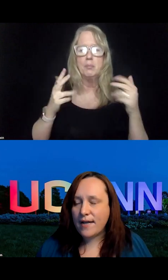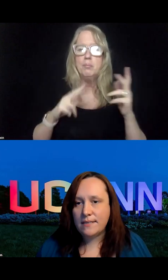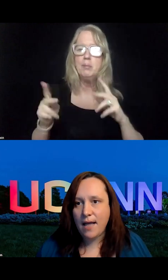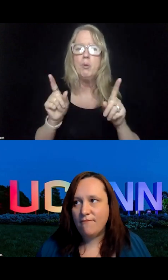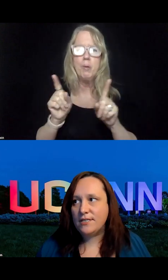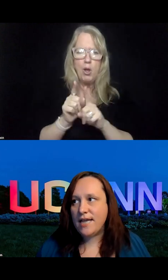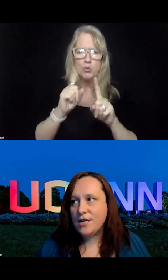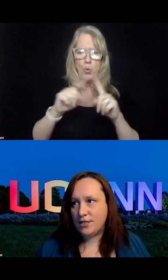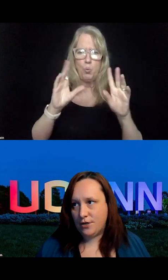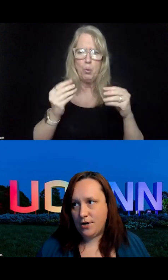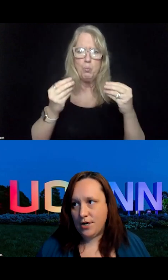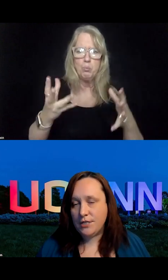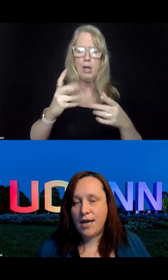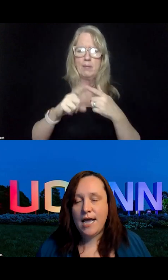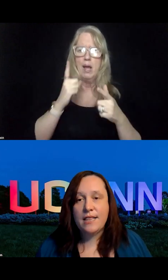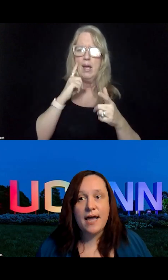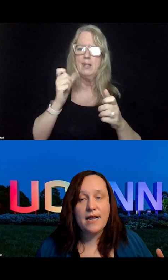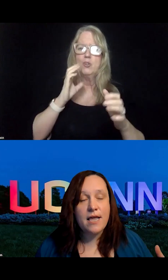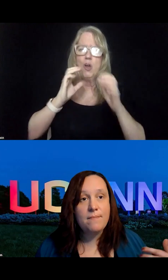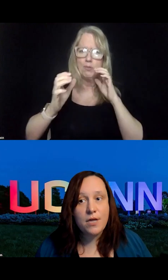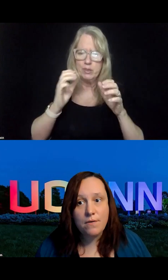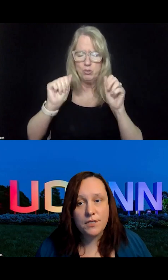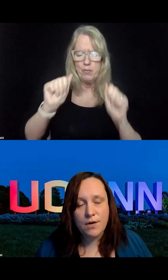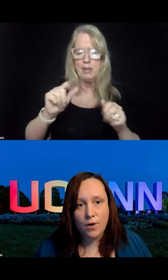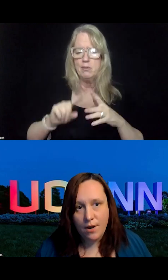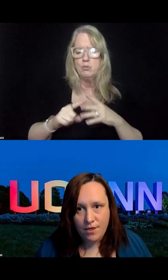PROVIDERS CONVERSATION STARTERS THAT CAN BE USED WITH WORKING